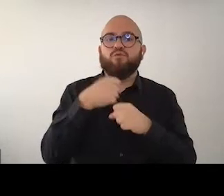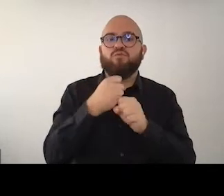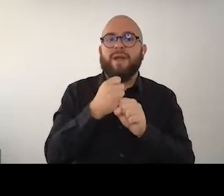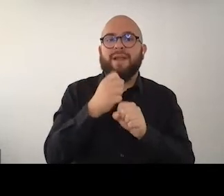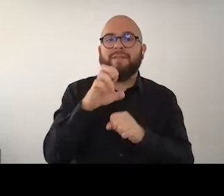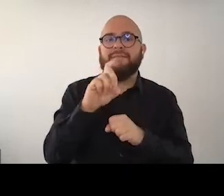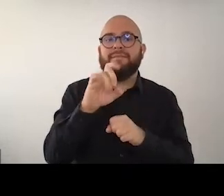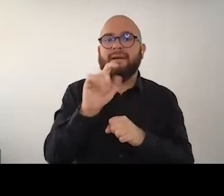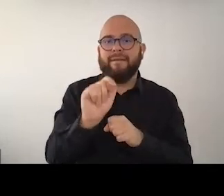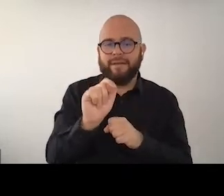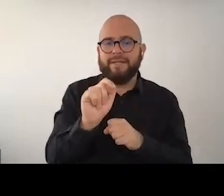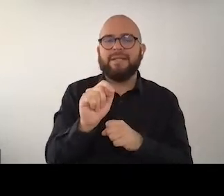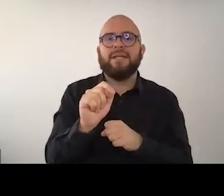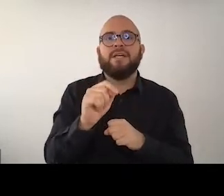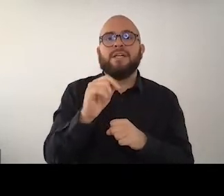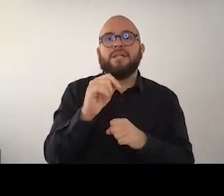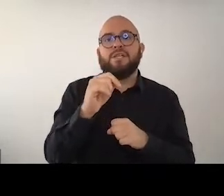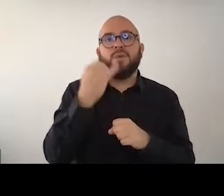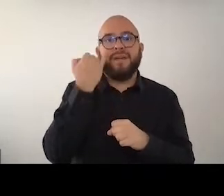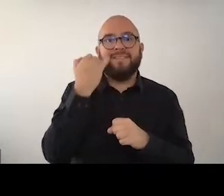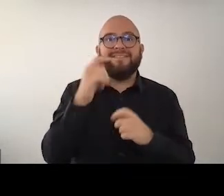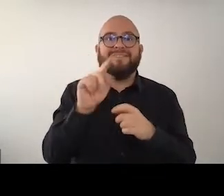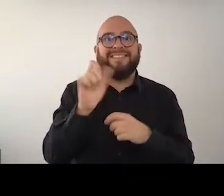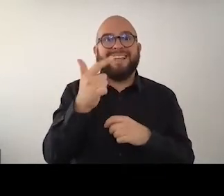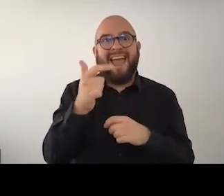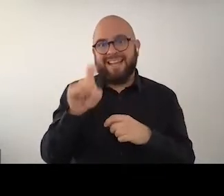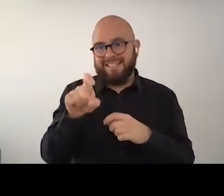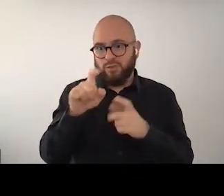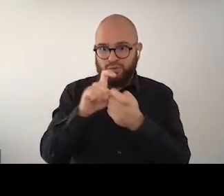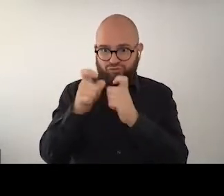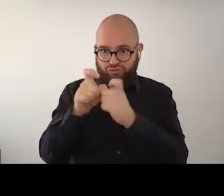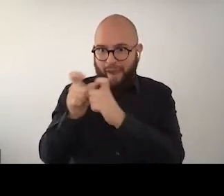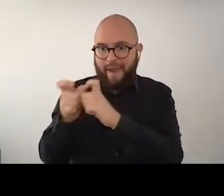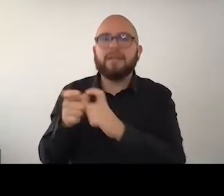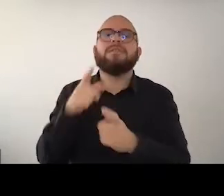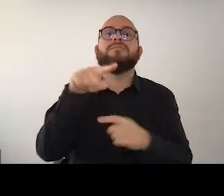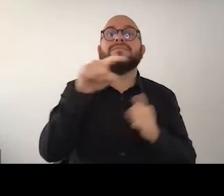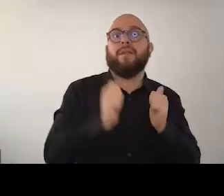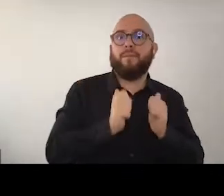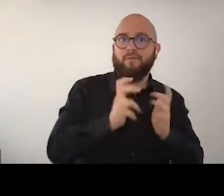they would be paid for each one of those tags. However, the creation of those edits